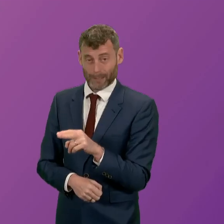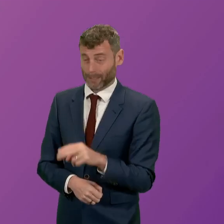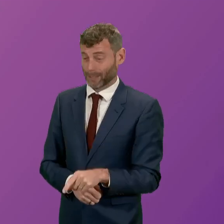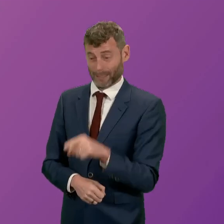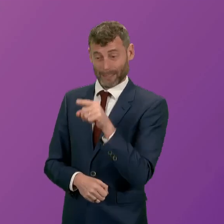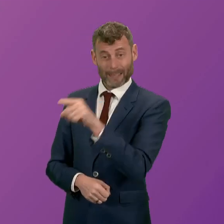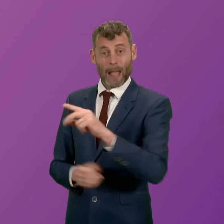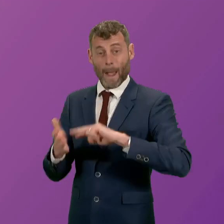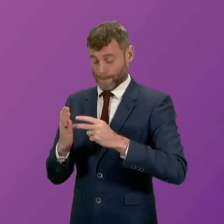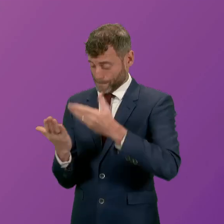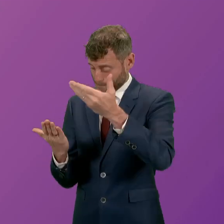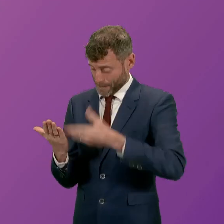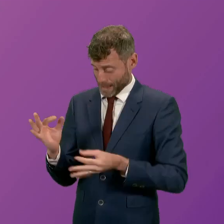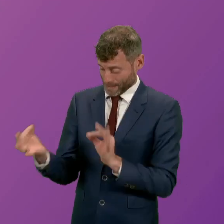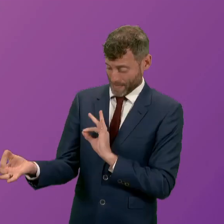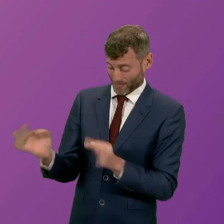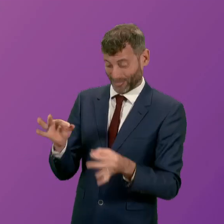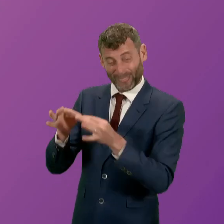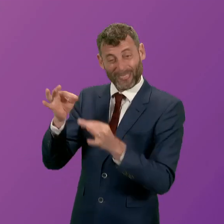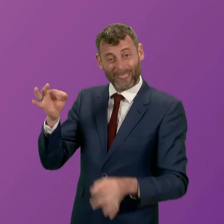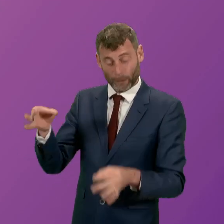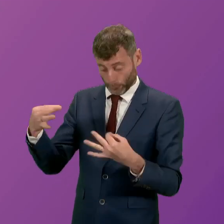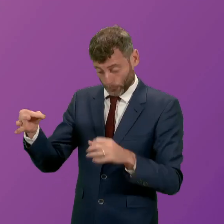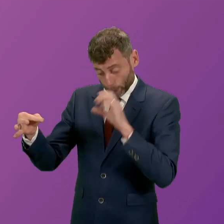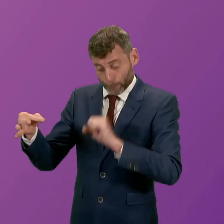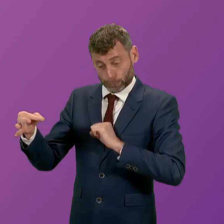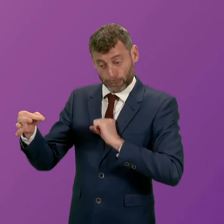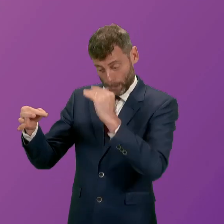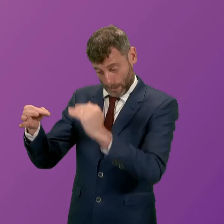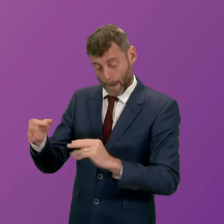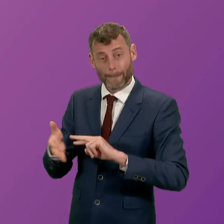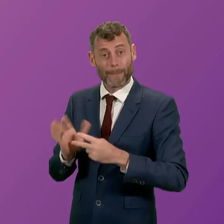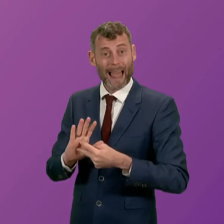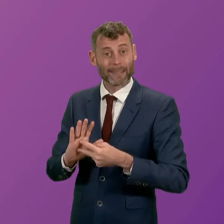and “flimsy”. It turns out that the SNP agreed with us. We now